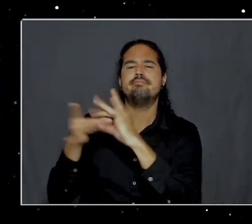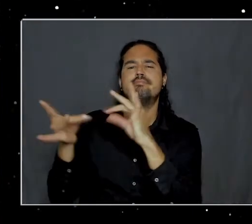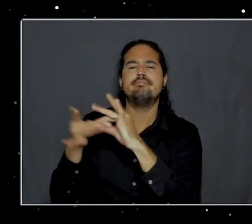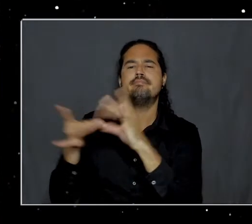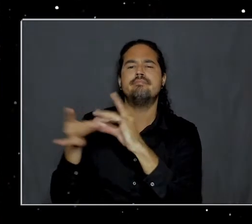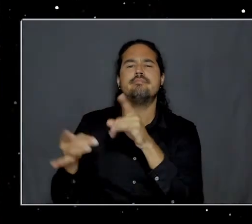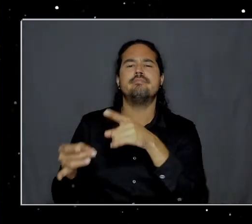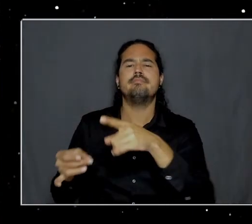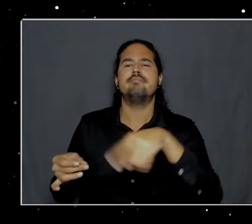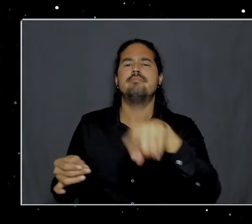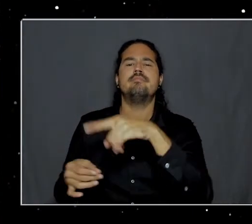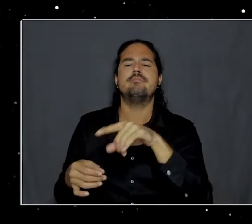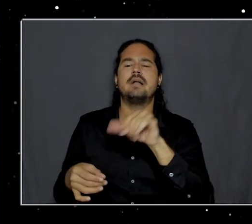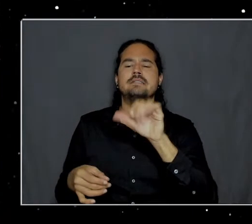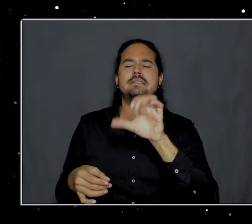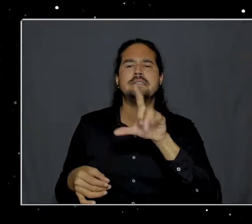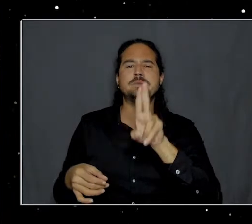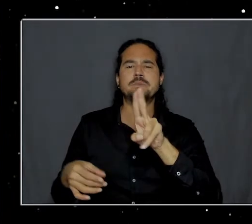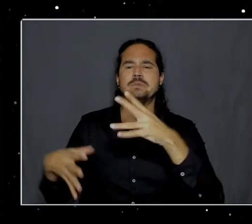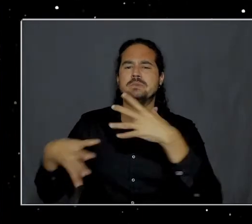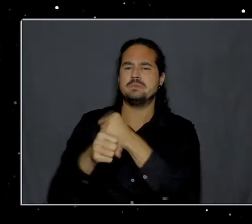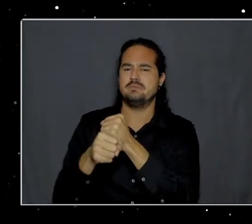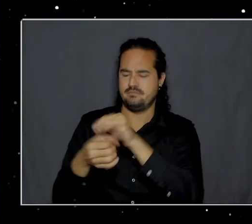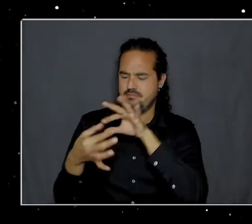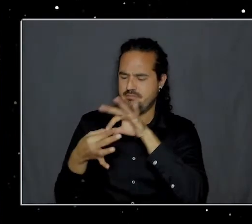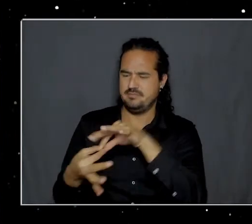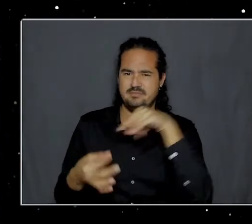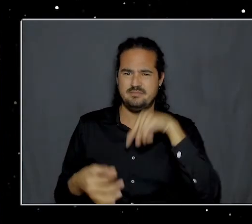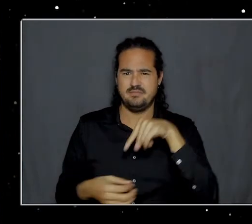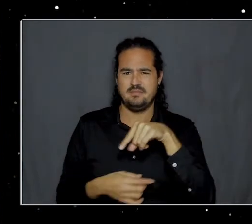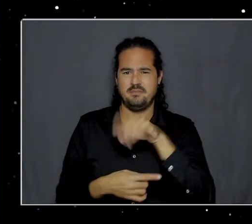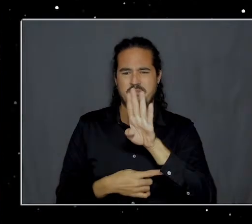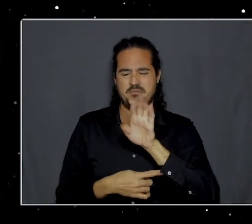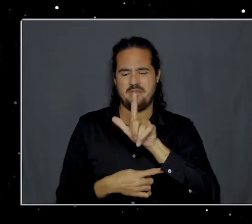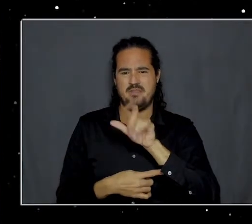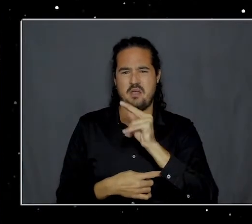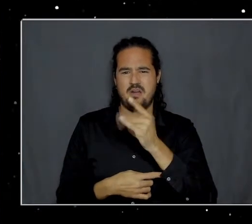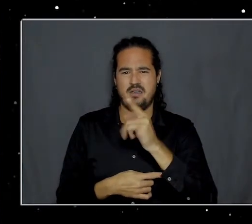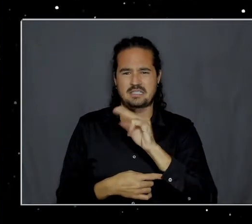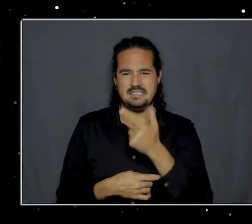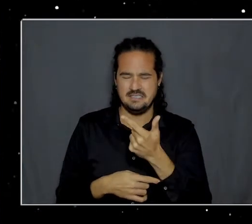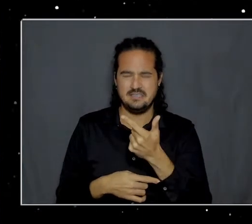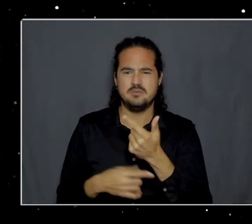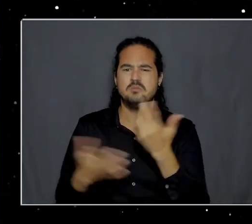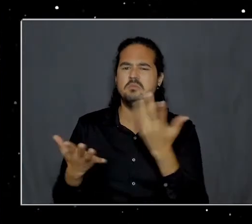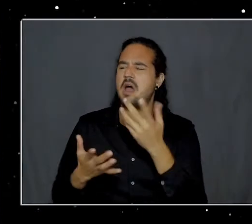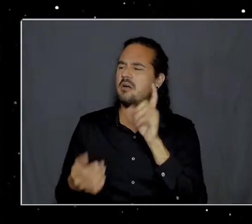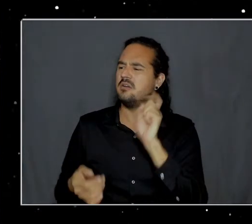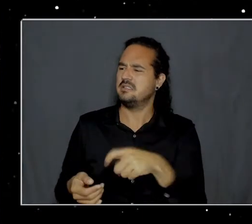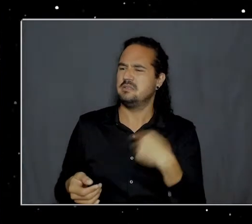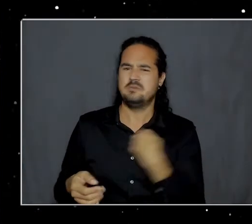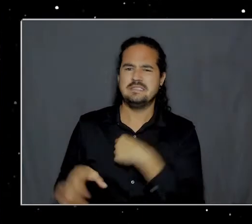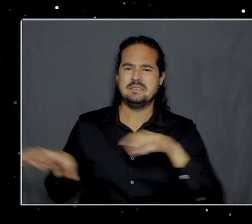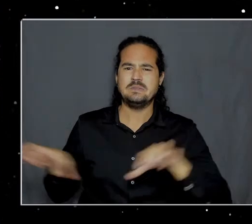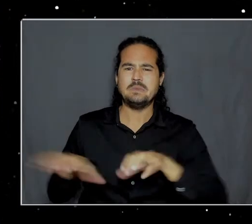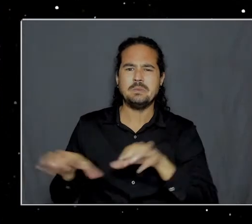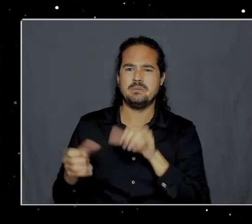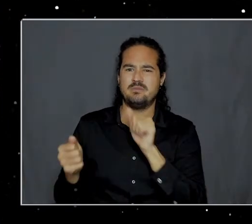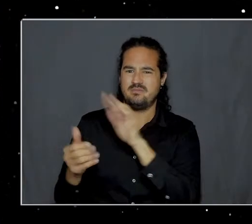ACLU RELATED TO THIS CONCEPT OF BELONGINGNESS, AND WHAT IT IS THAT WE NEED TO DO WITH THE